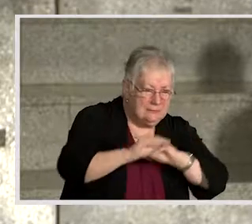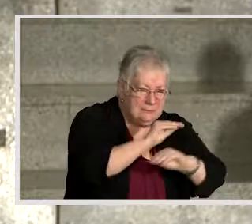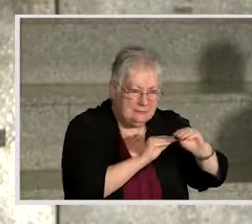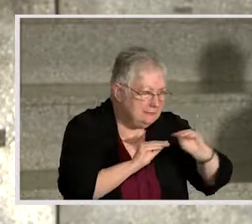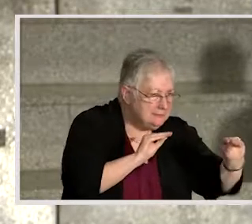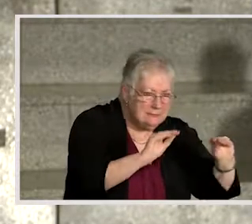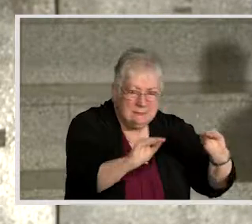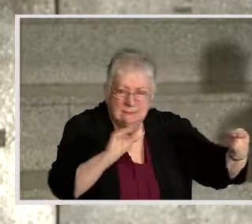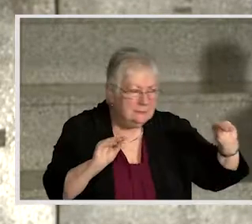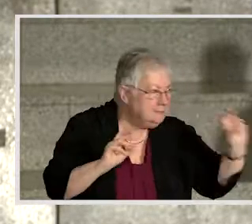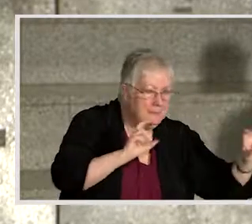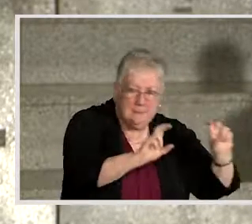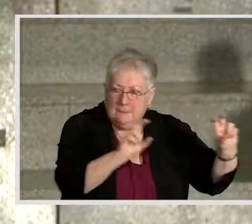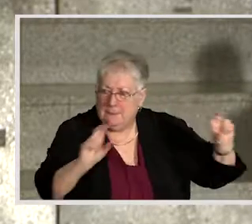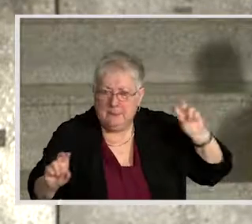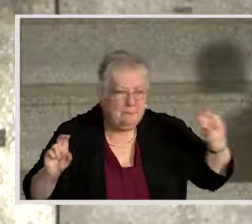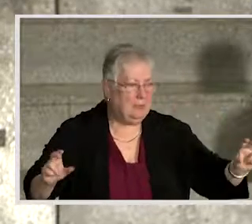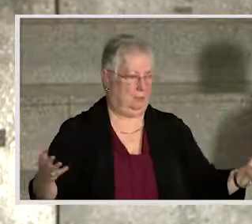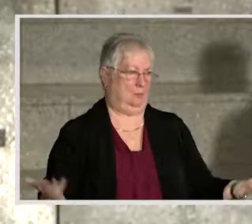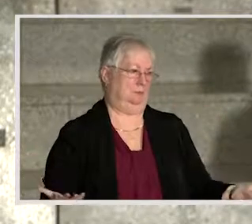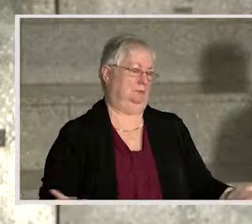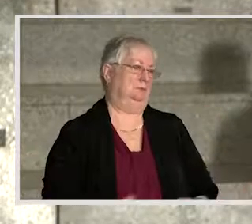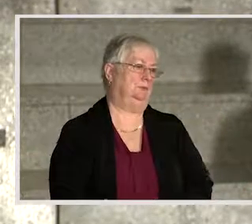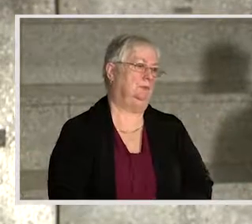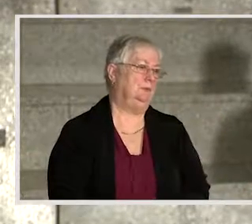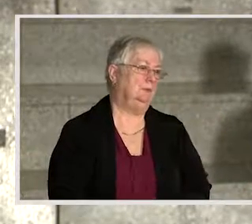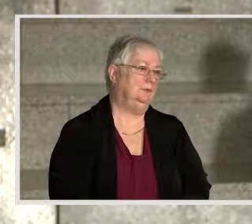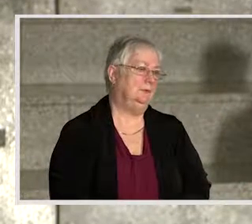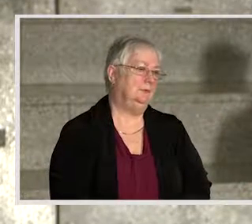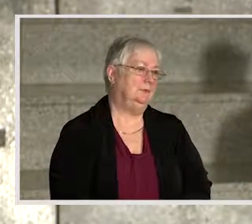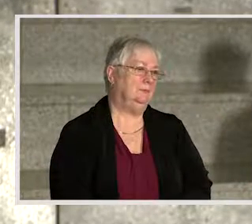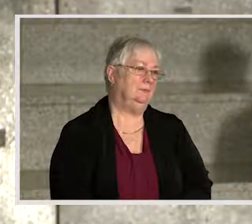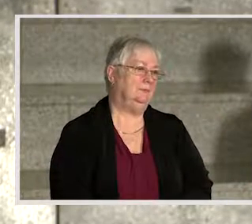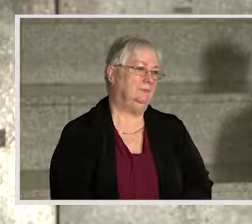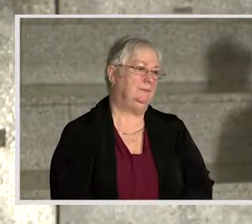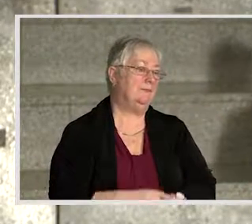AT WHAT THEY HAVE AND FIGURING OUT HOW THEY CAN USE IT BETTER.